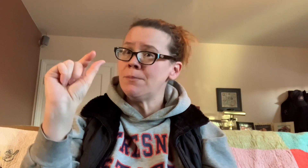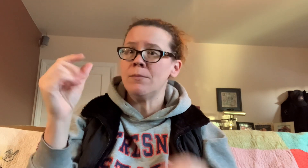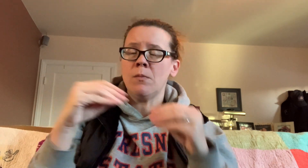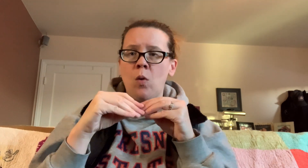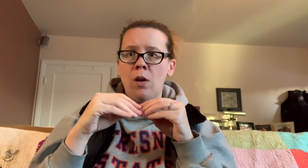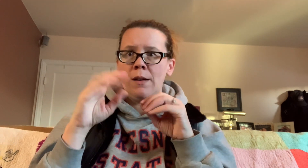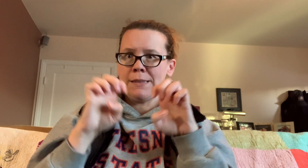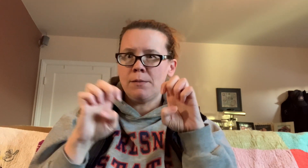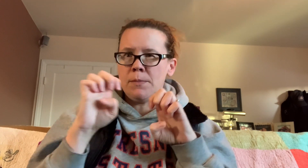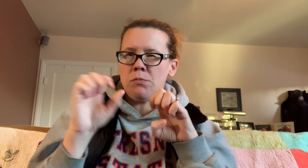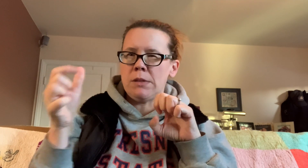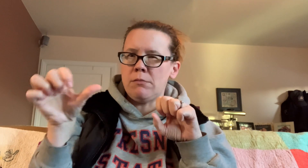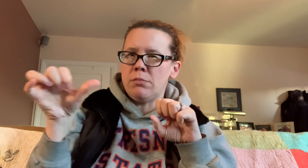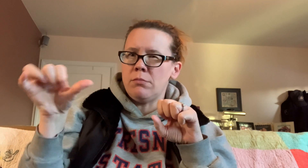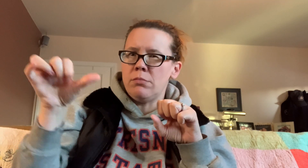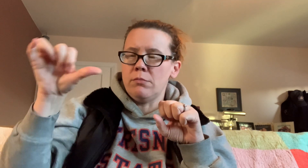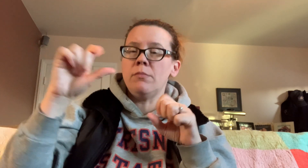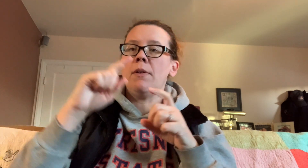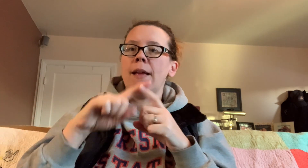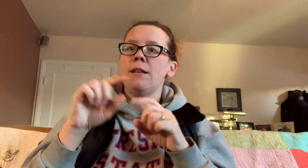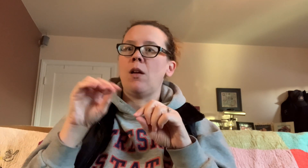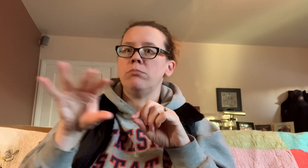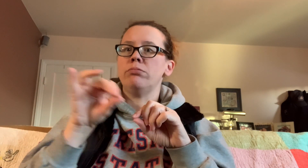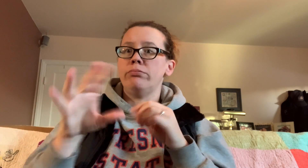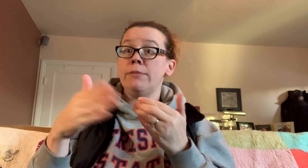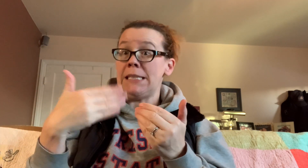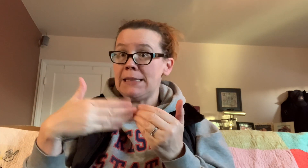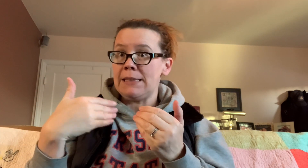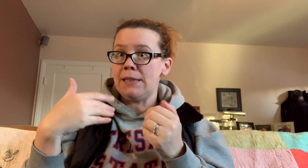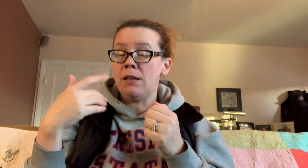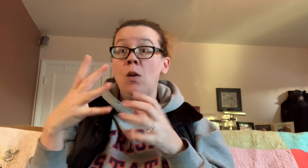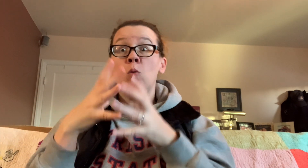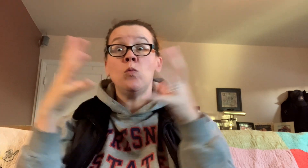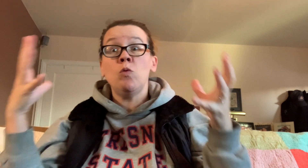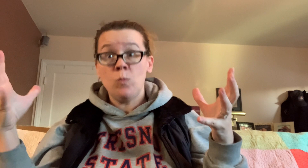to spray it out - just, you know, you can water it down with a little bit of vodka. And then usually